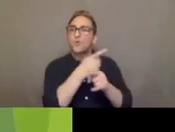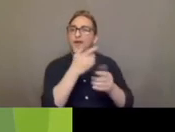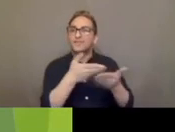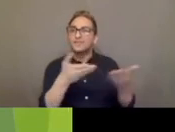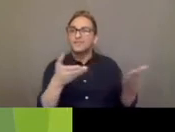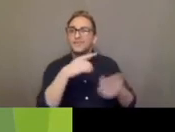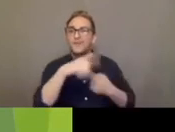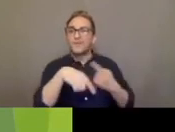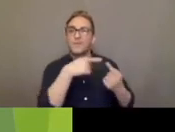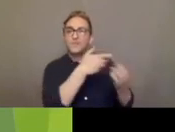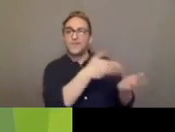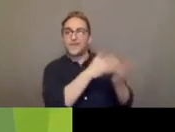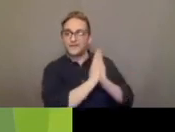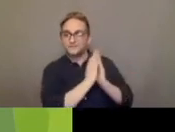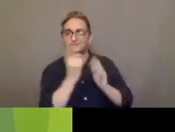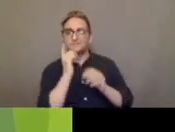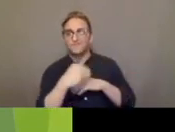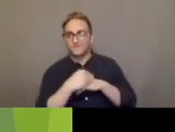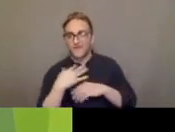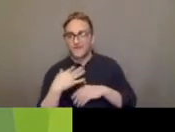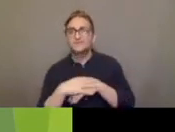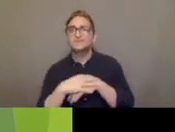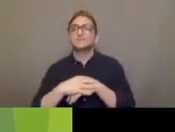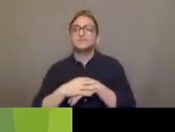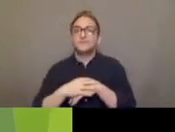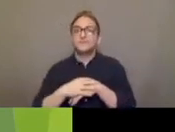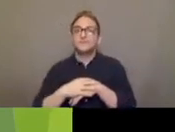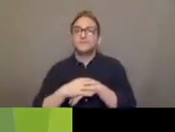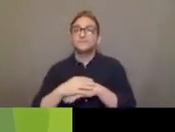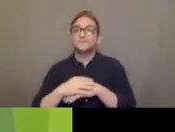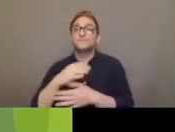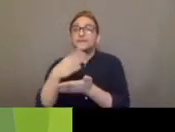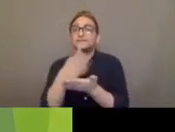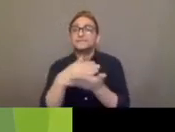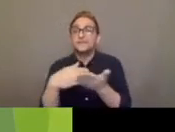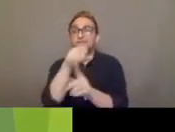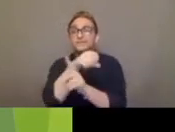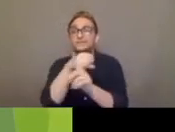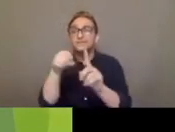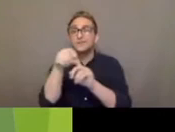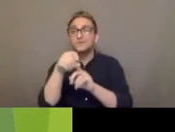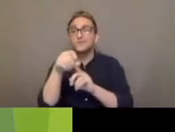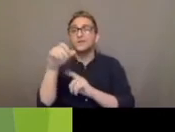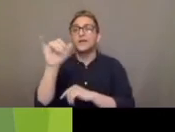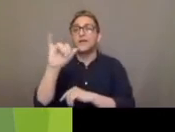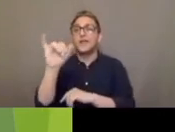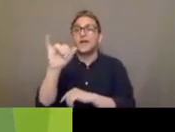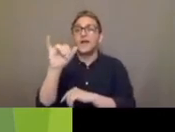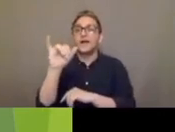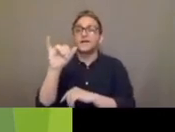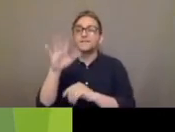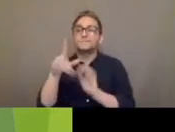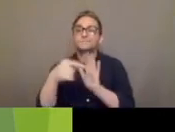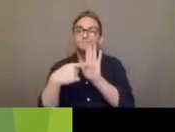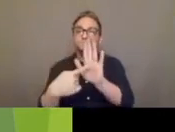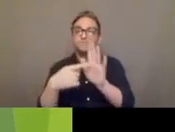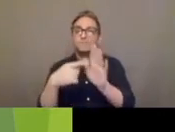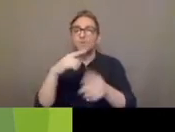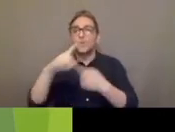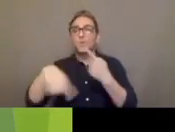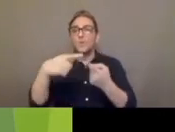So, there are some situations, I would like to point these out talking about accessibility